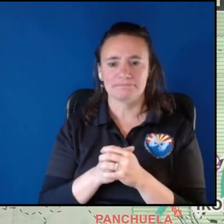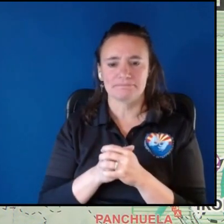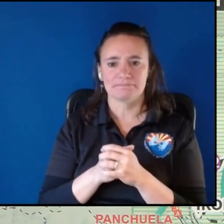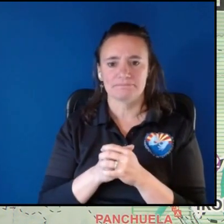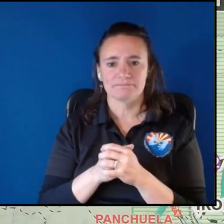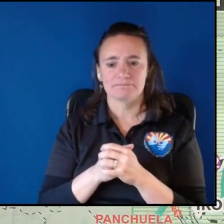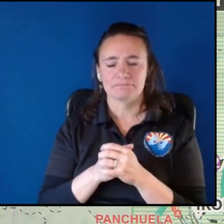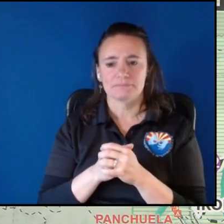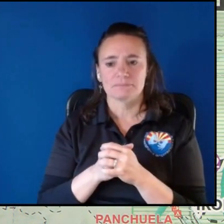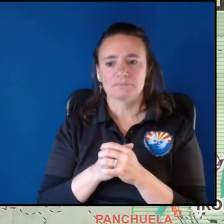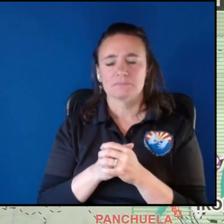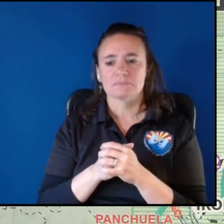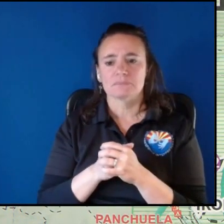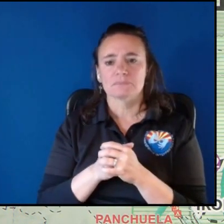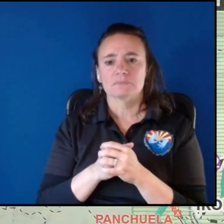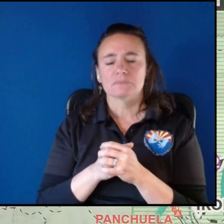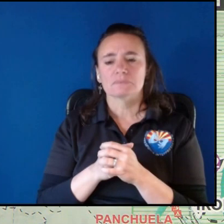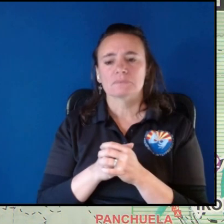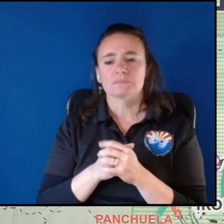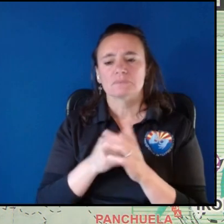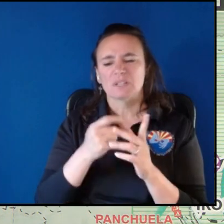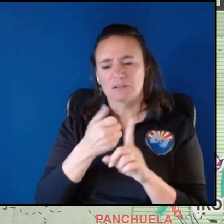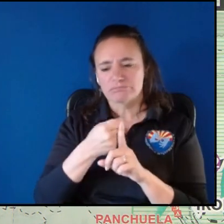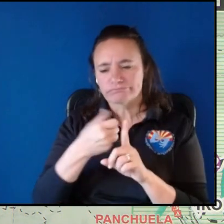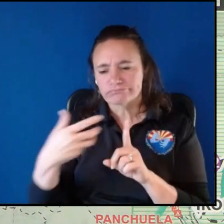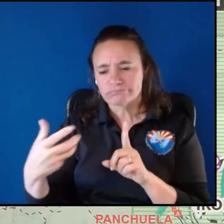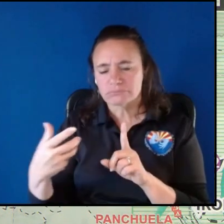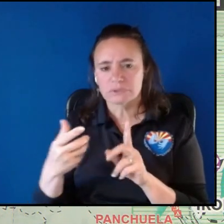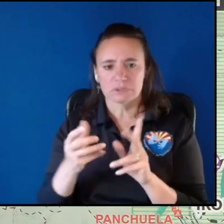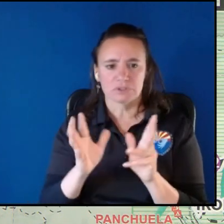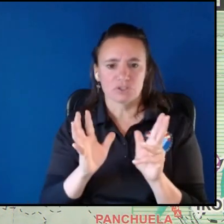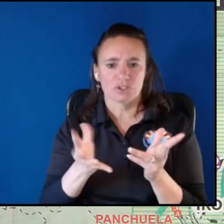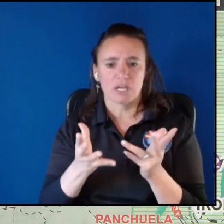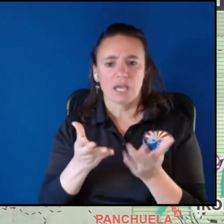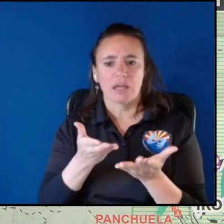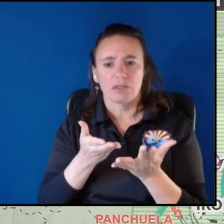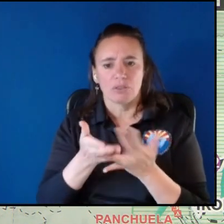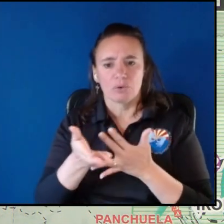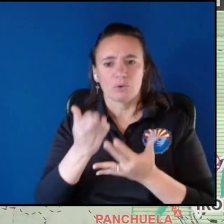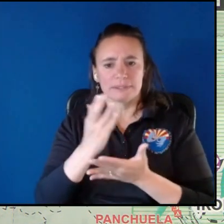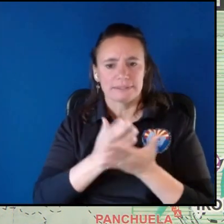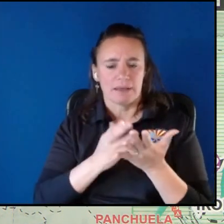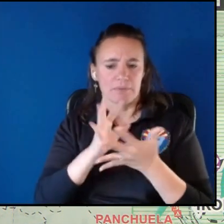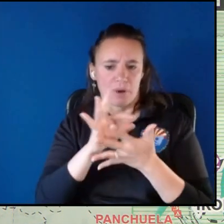and just chat through a couple options and some things that we're thinking about. Concerns that we have.